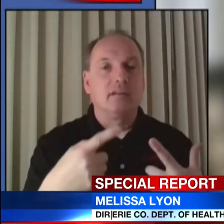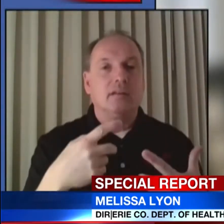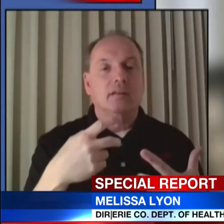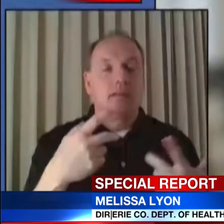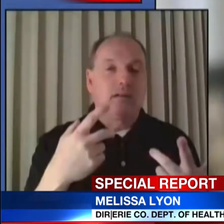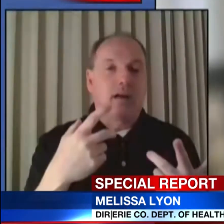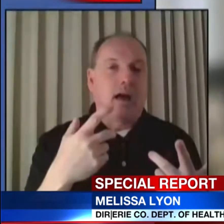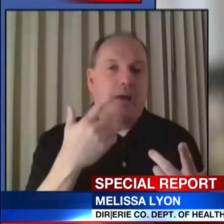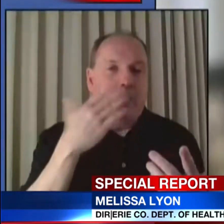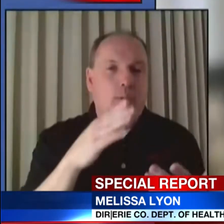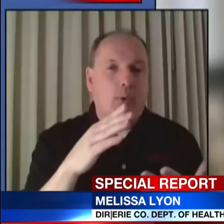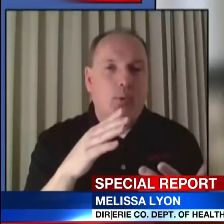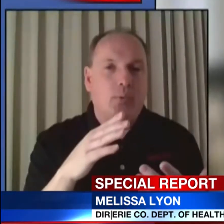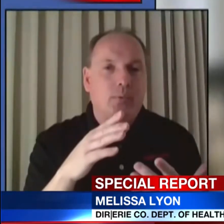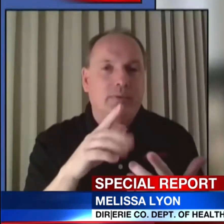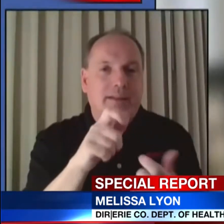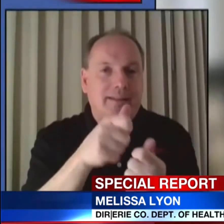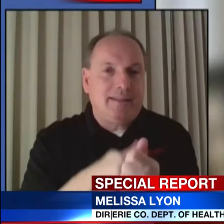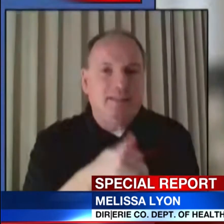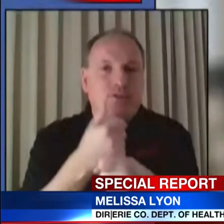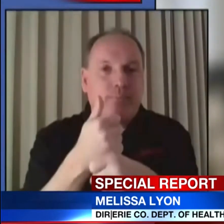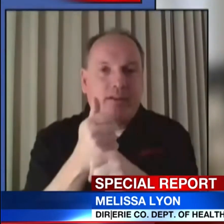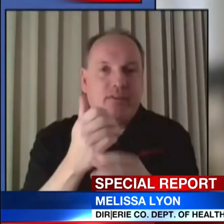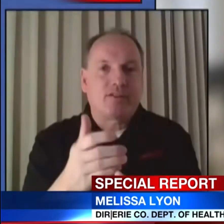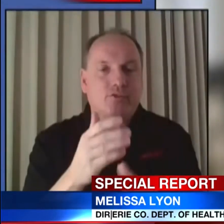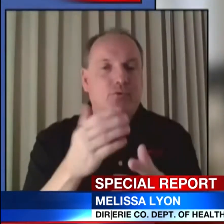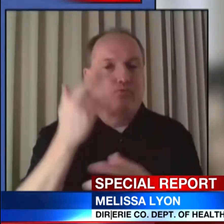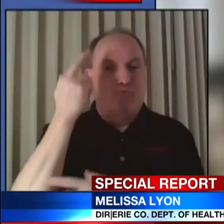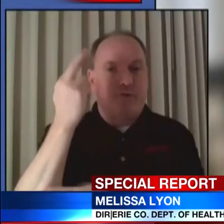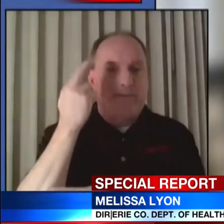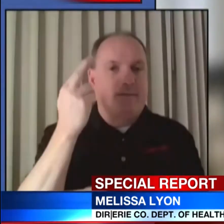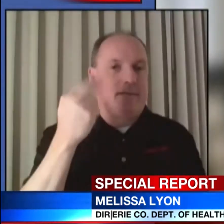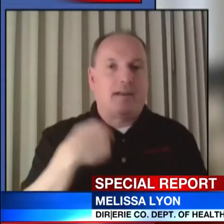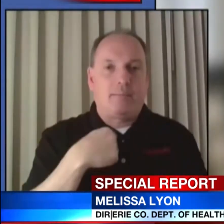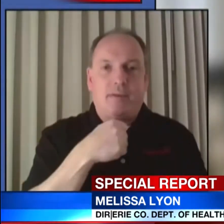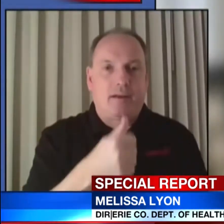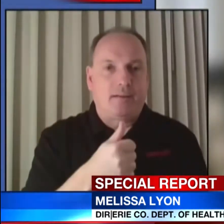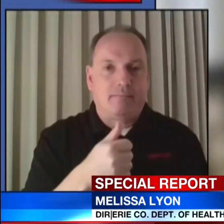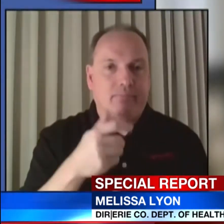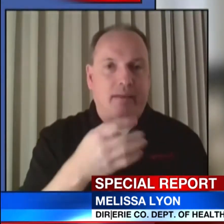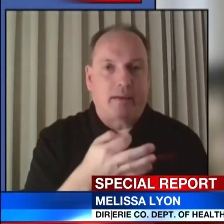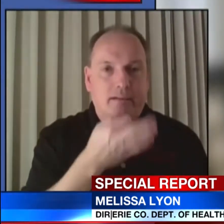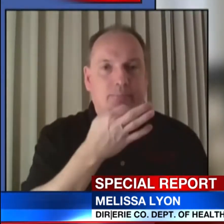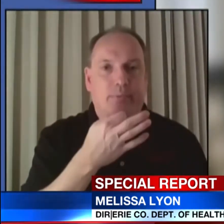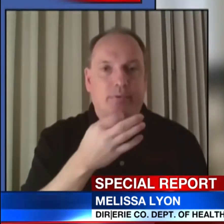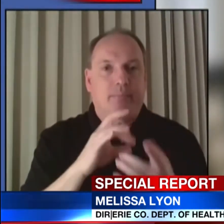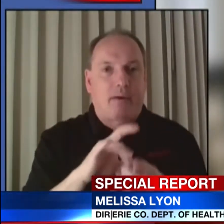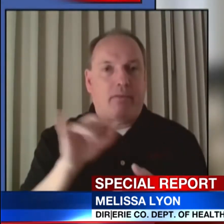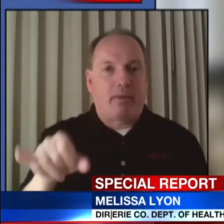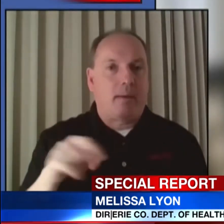DELIVER ON THAT PRODUCTION CAN BE DIFFICULT. I DON'T KNOW THE SPECIFICS BEHIND EACH OF THE MANUFACTURERS AND I'M NOT